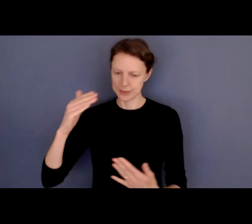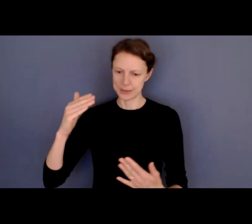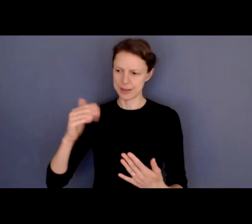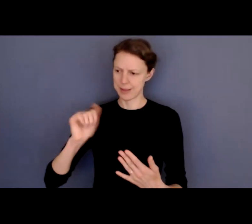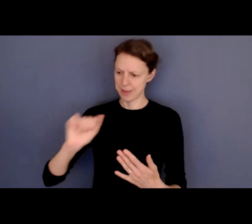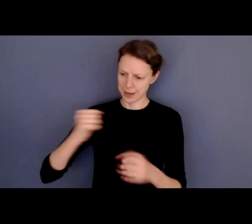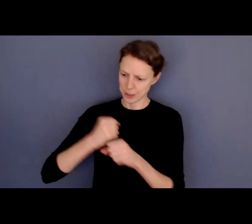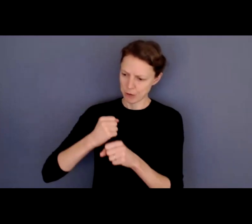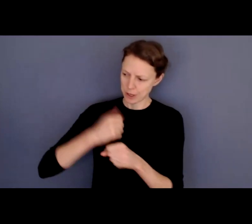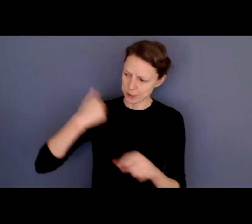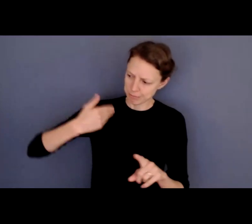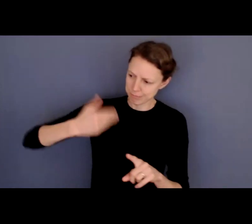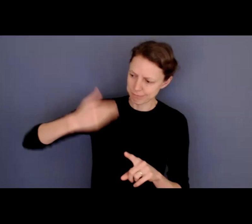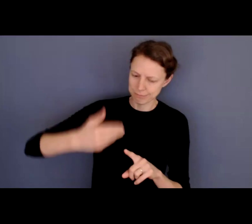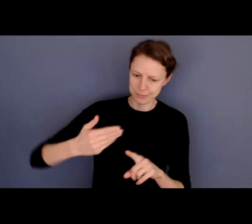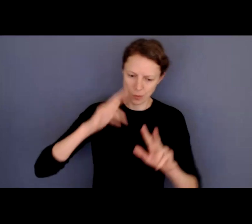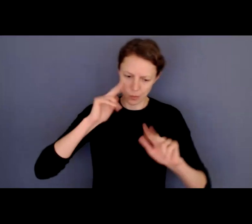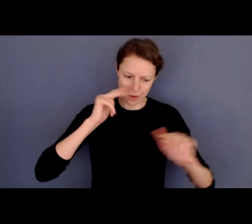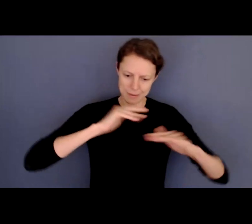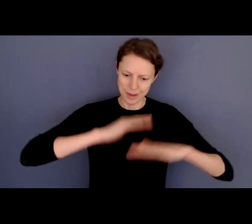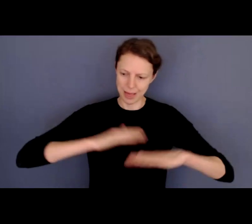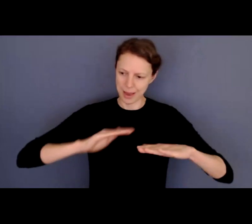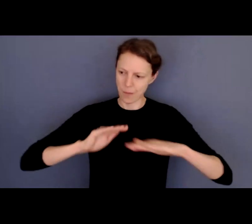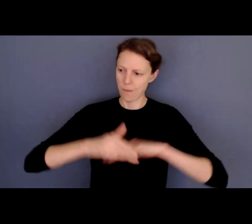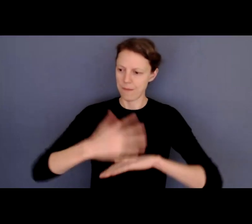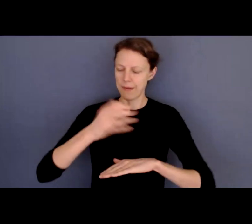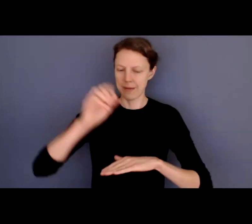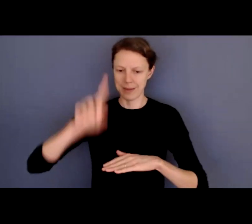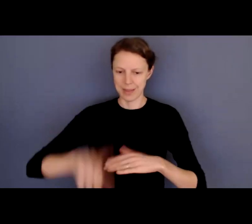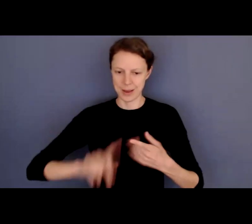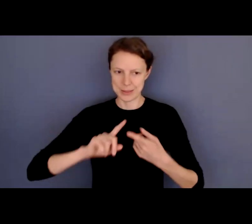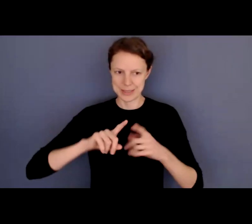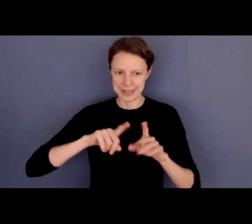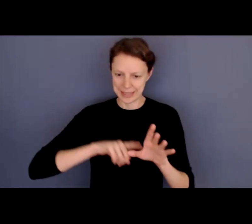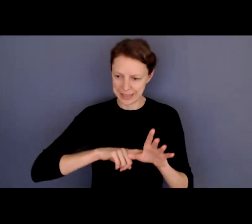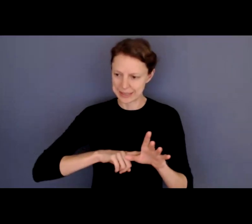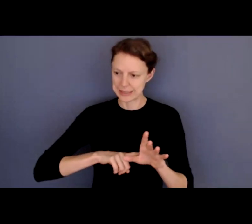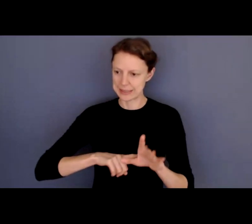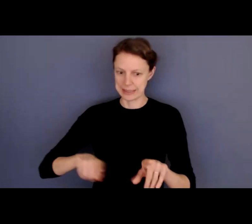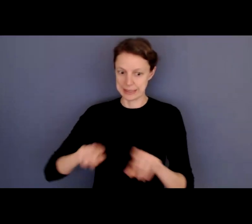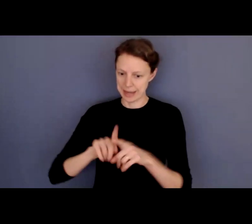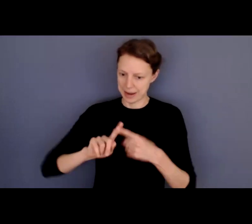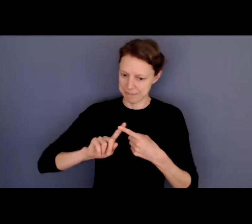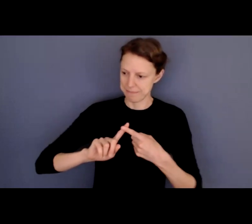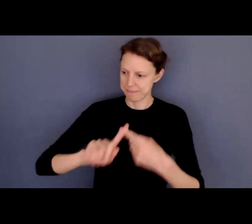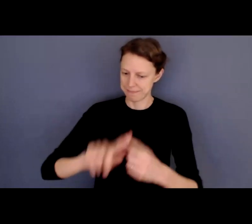for over 50,000 years, and continue to do so today. And I extend that respect to any First Nations people joining us today.